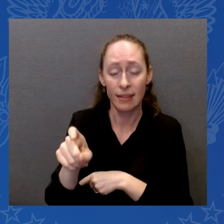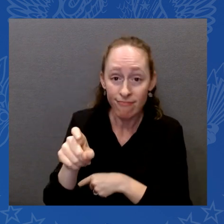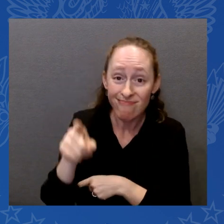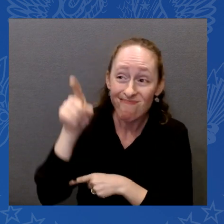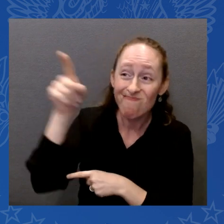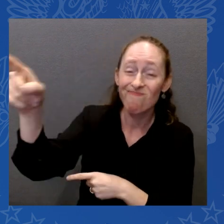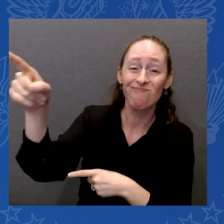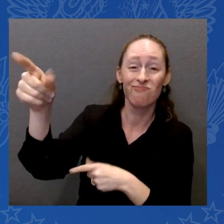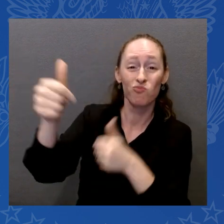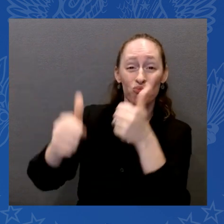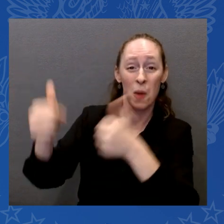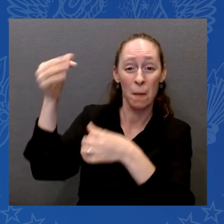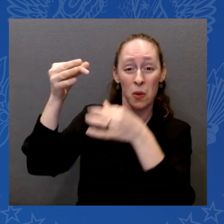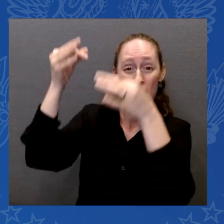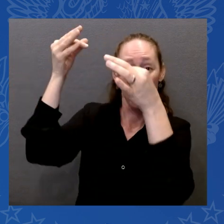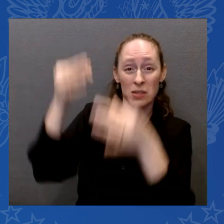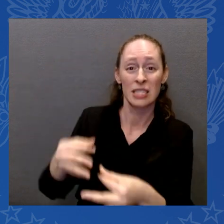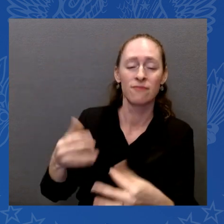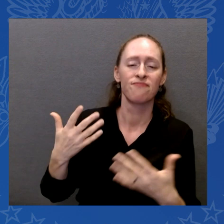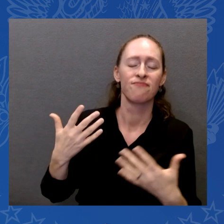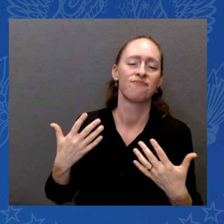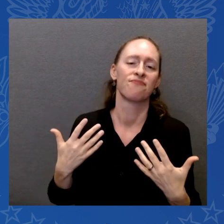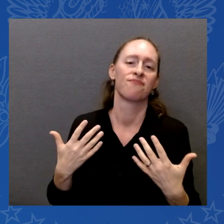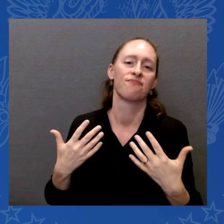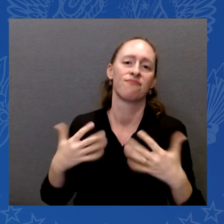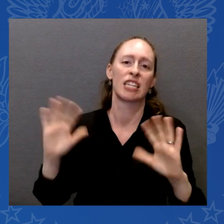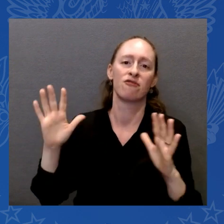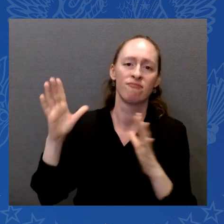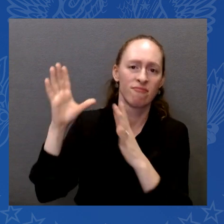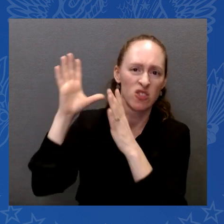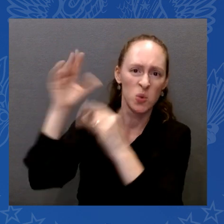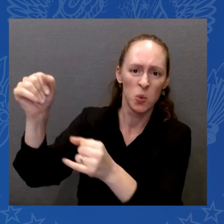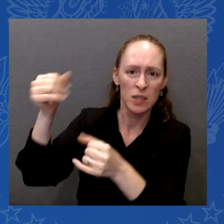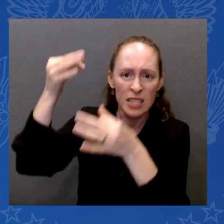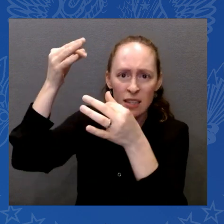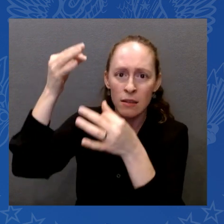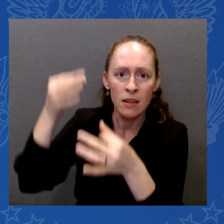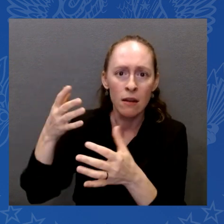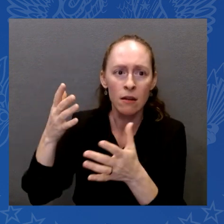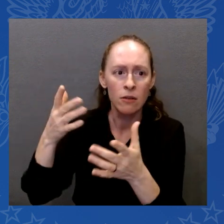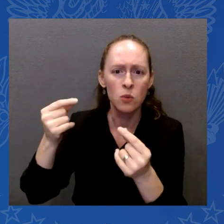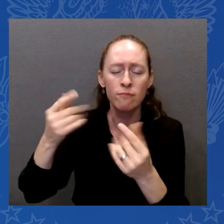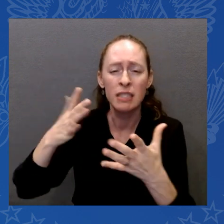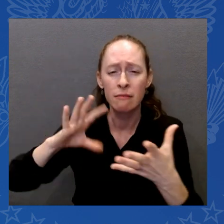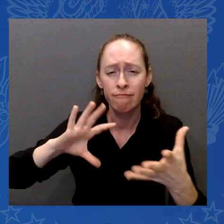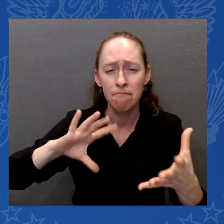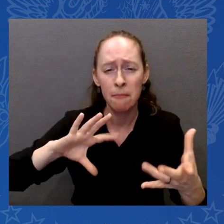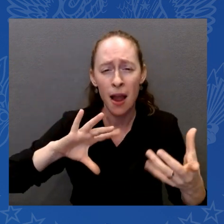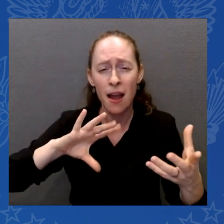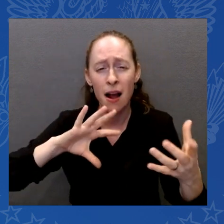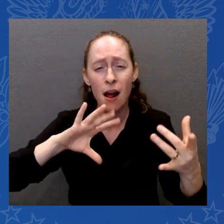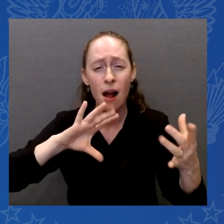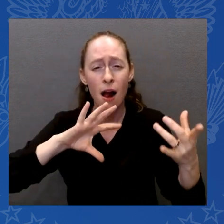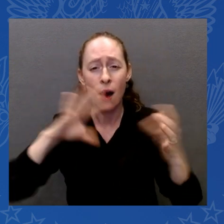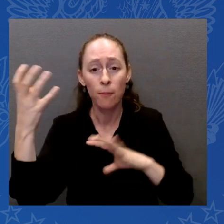has wreaked havoc across this country as states, including Georgia, have severe abortion bans in effect